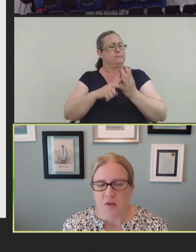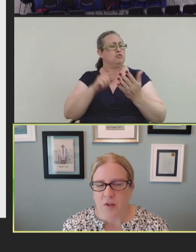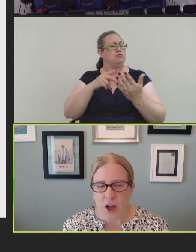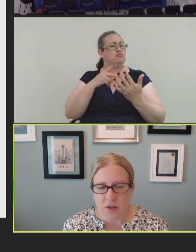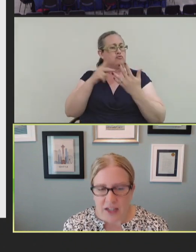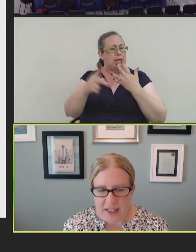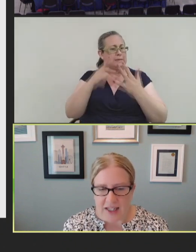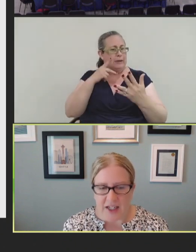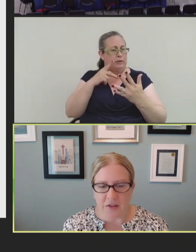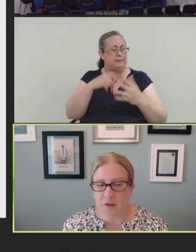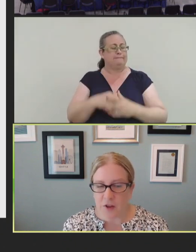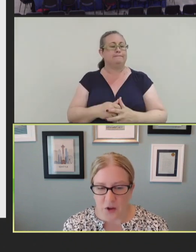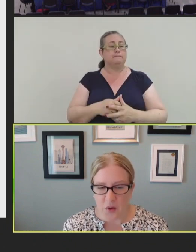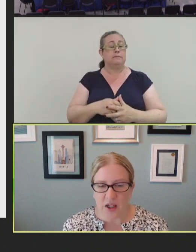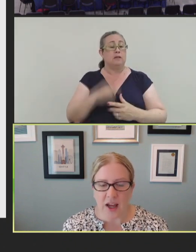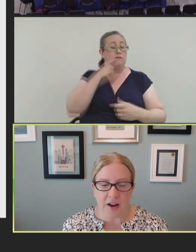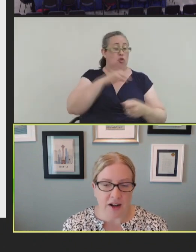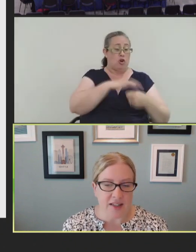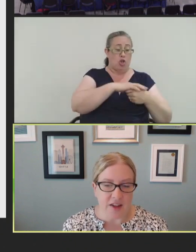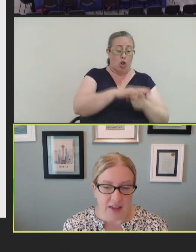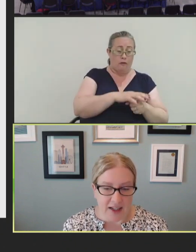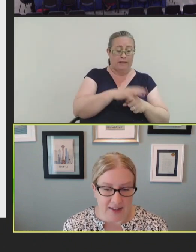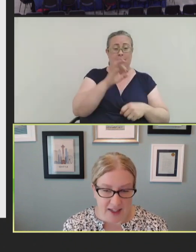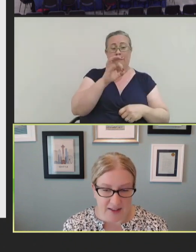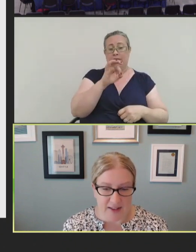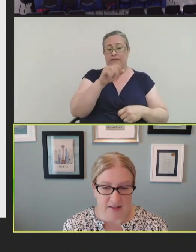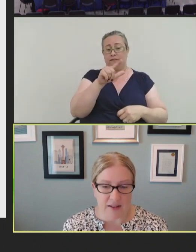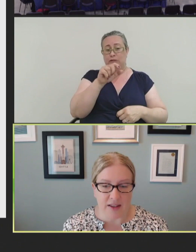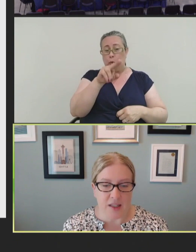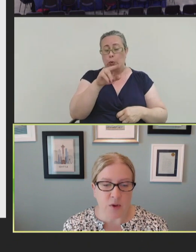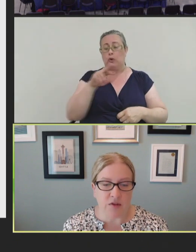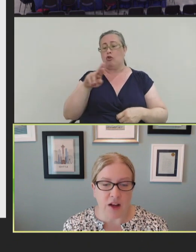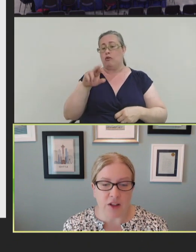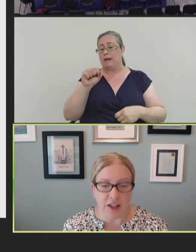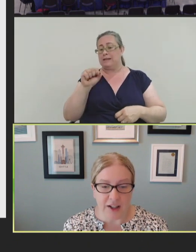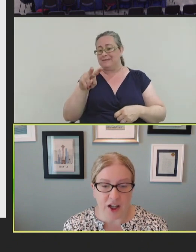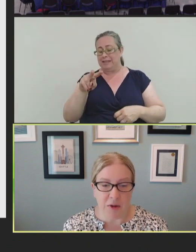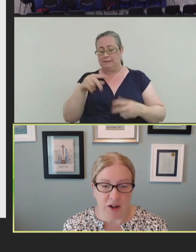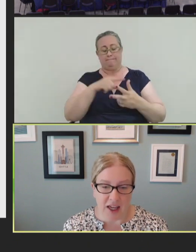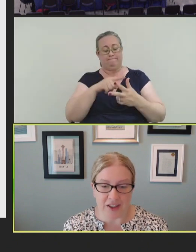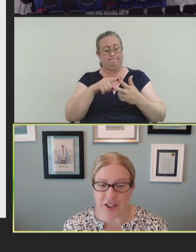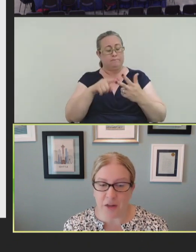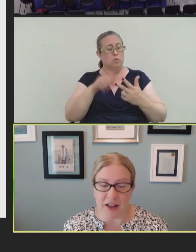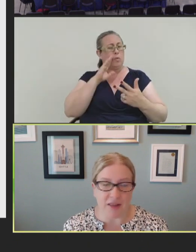For COVID-19, flu, and RSV vaccines, this will involve clear communication about the